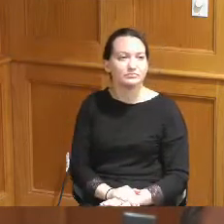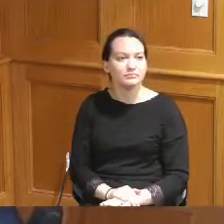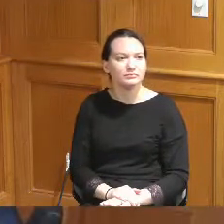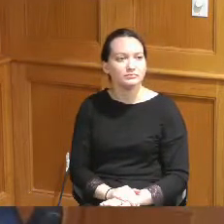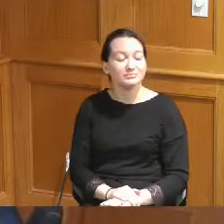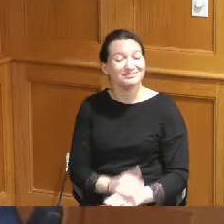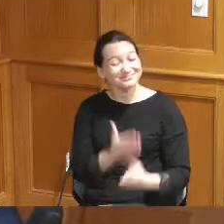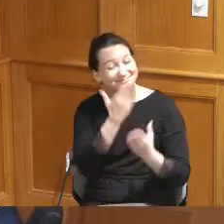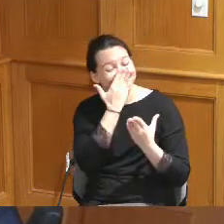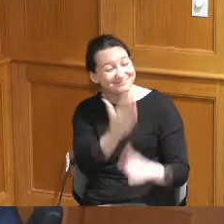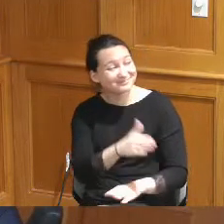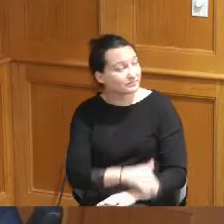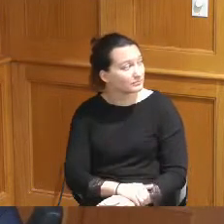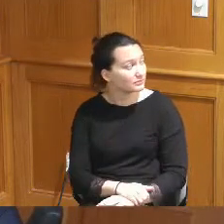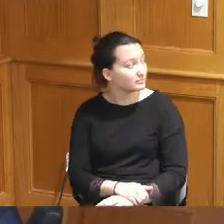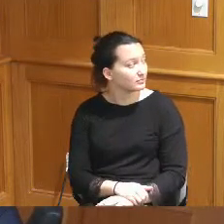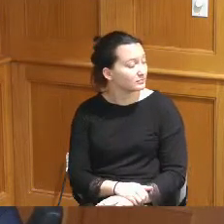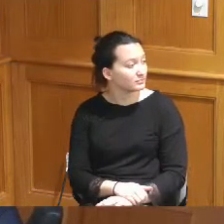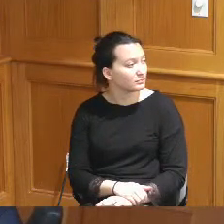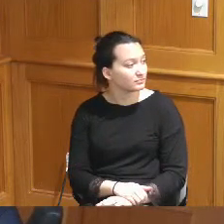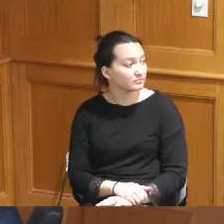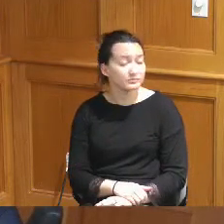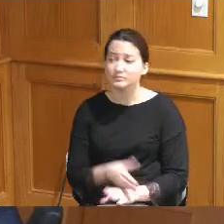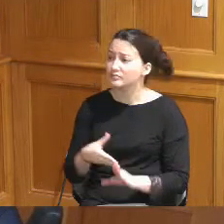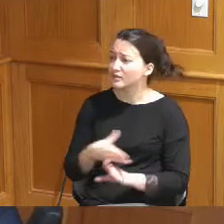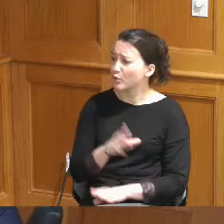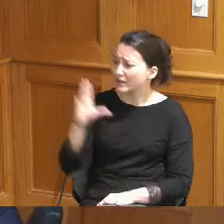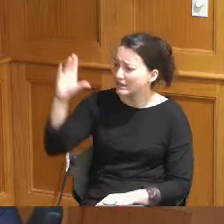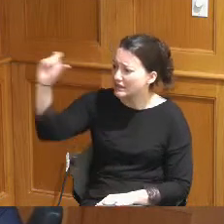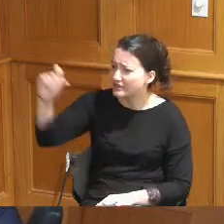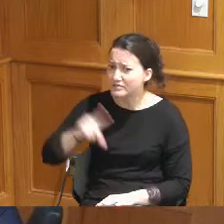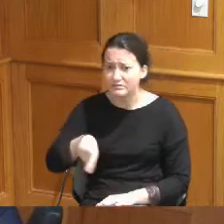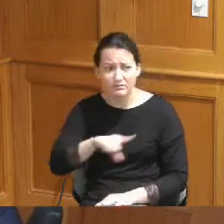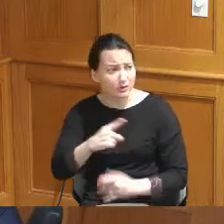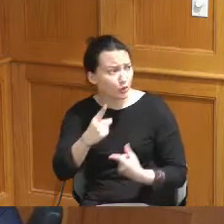thank you before he leaves anyone have anything for